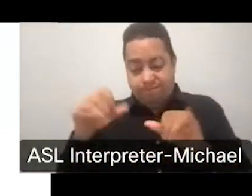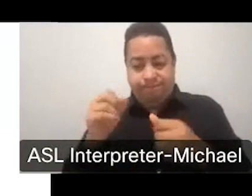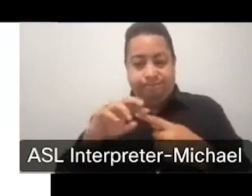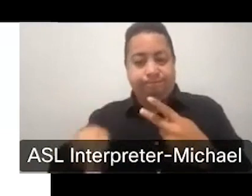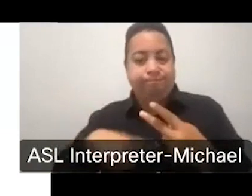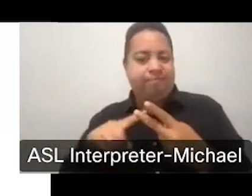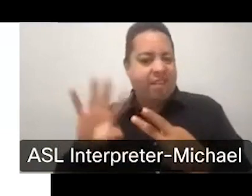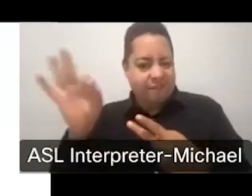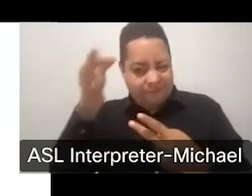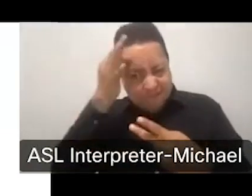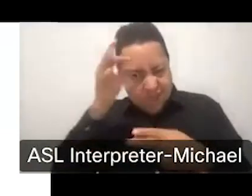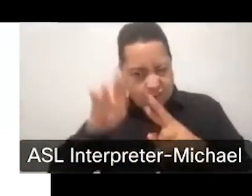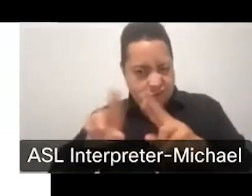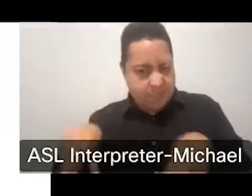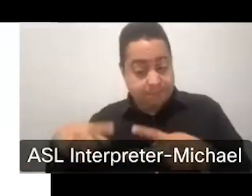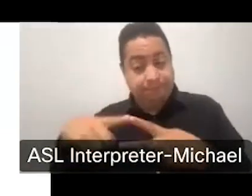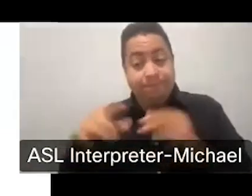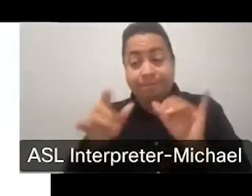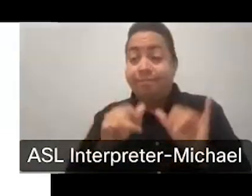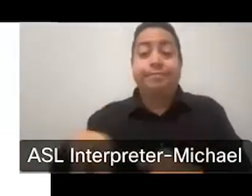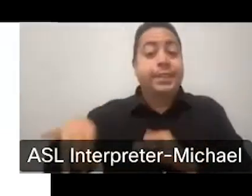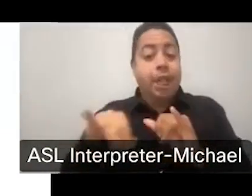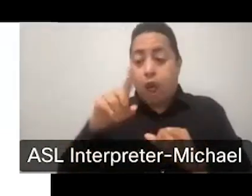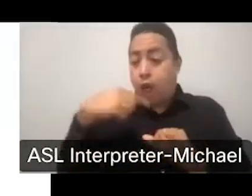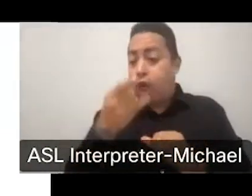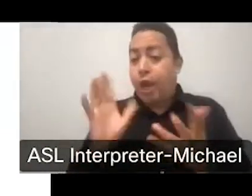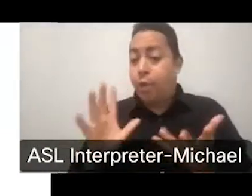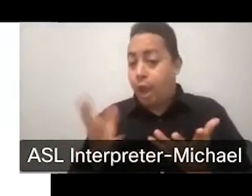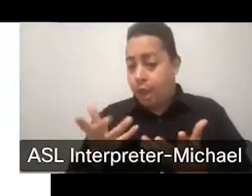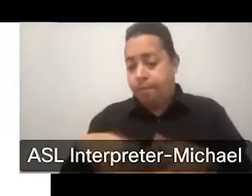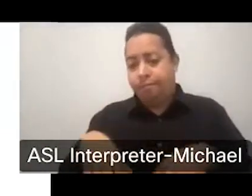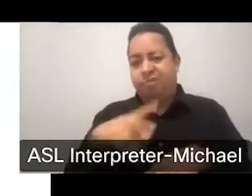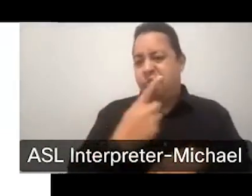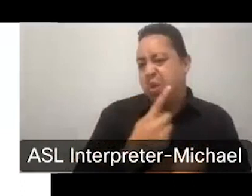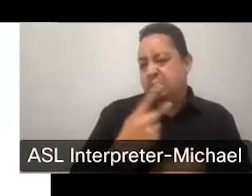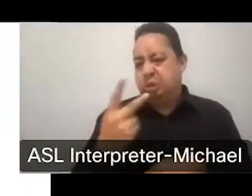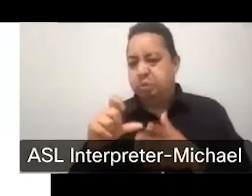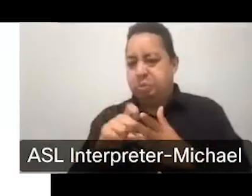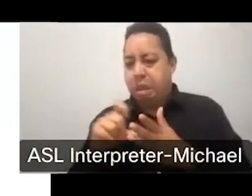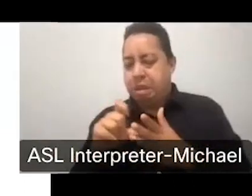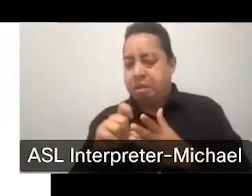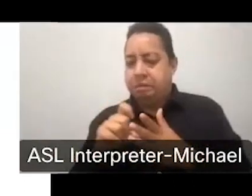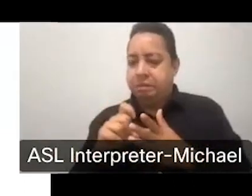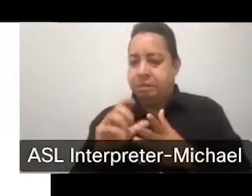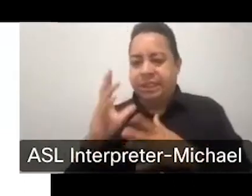A standard resume is one to two pages of relevant experience, while a federal resume covers